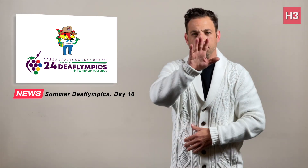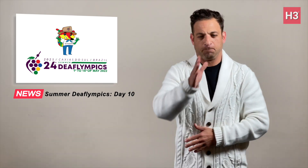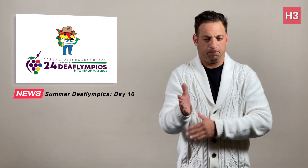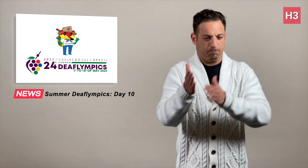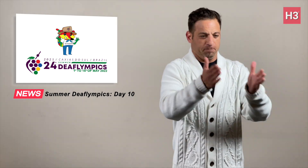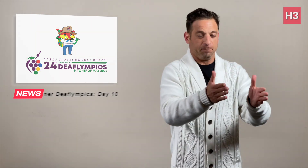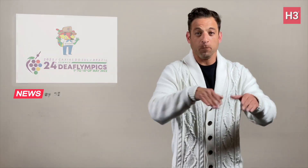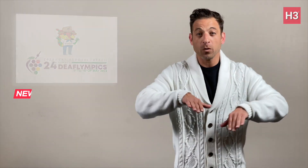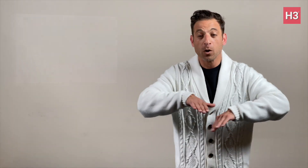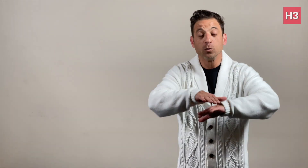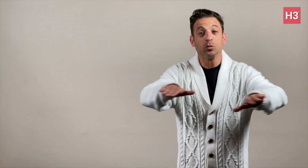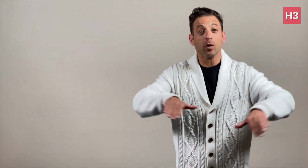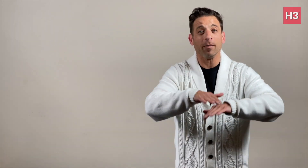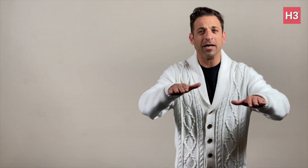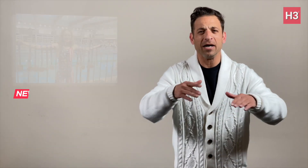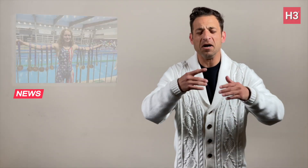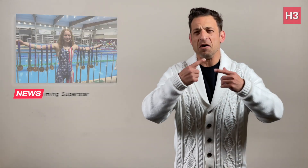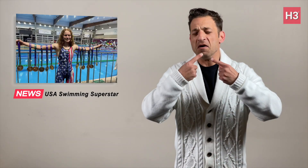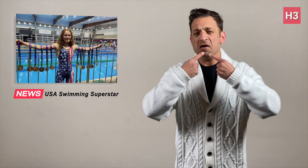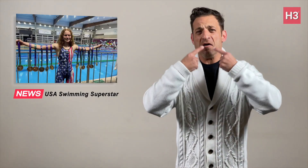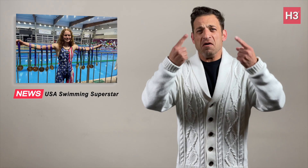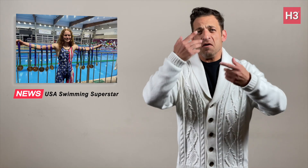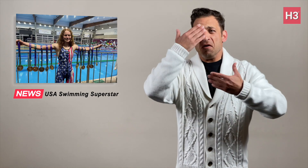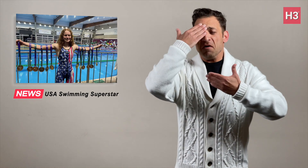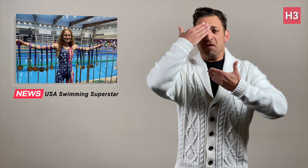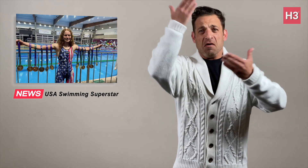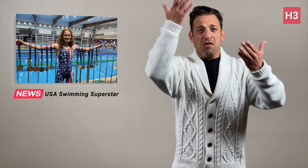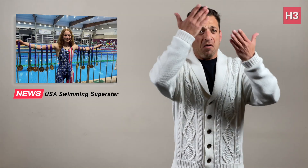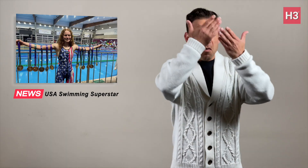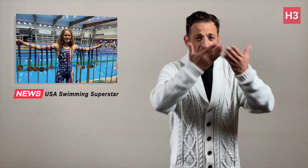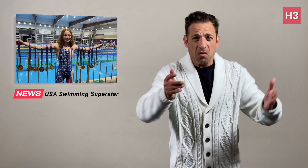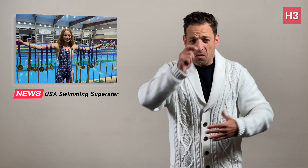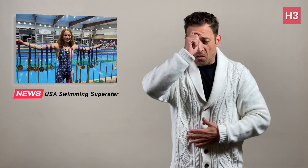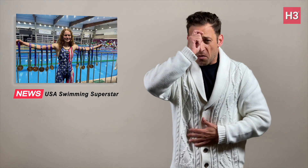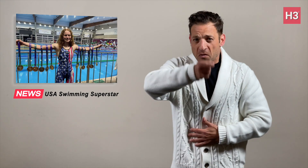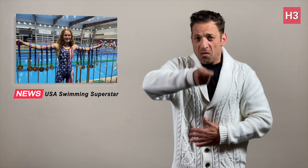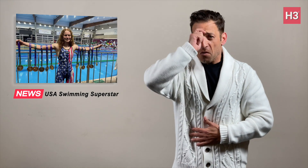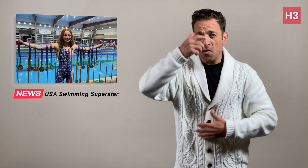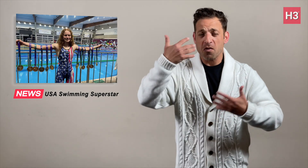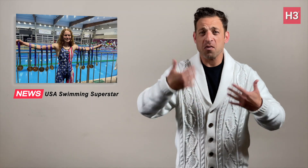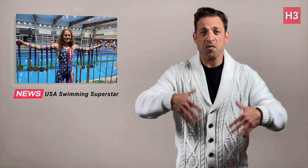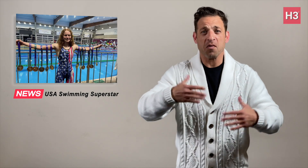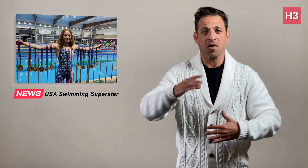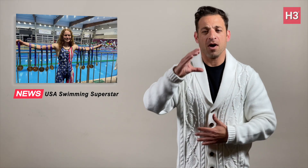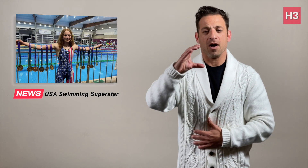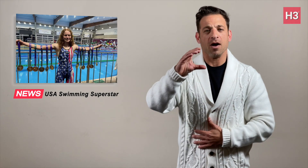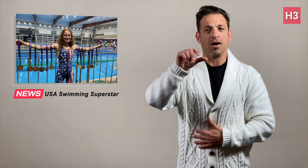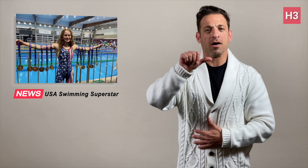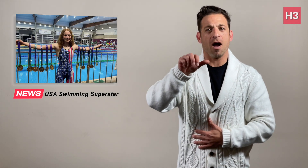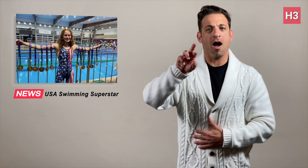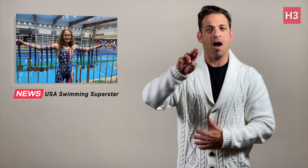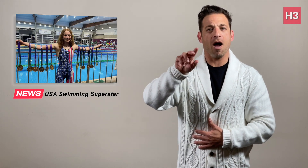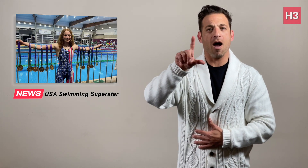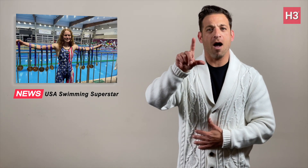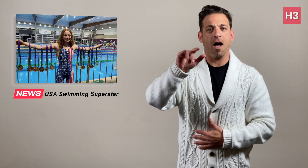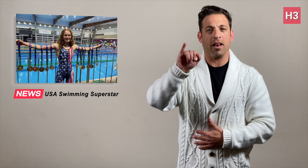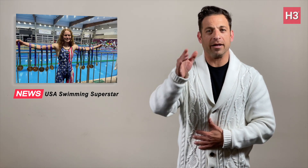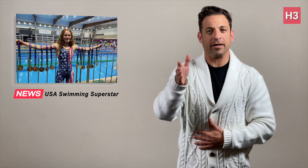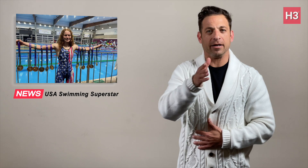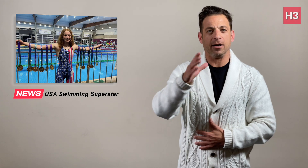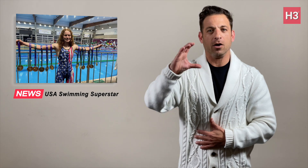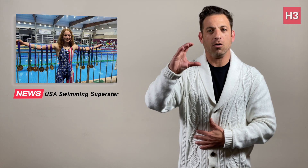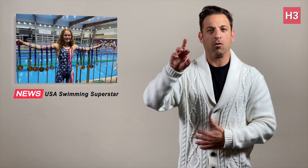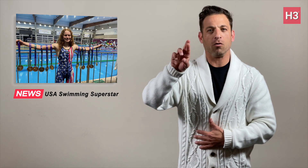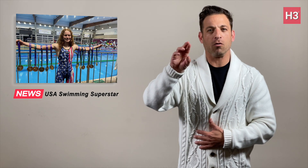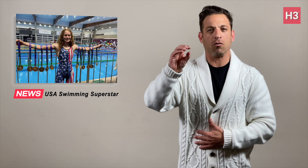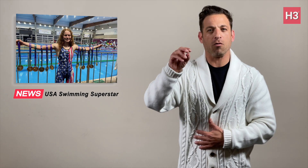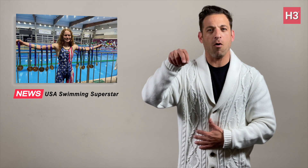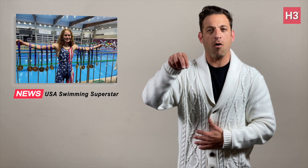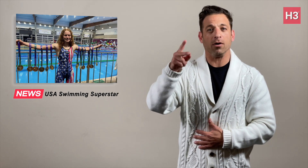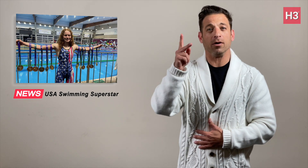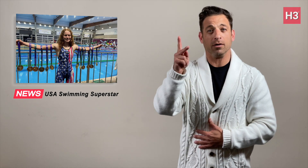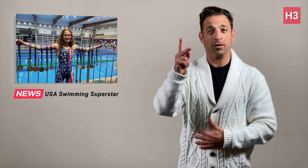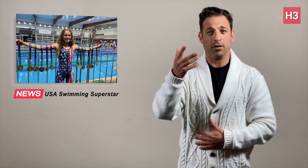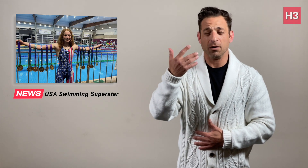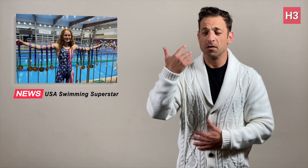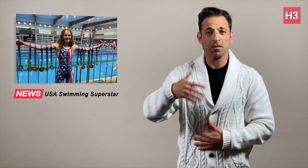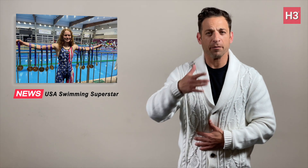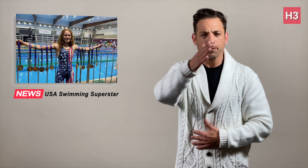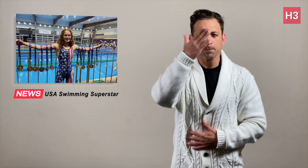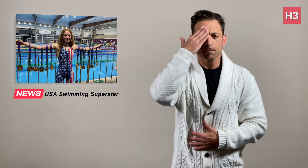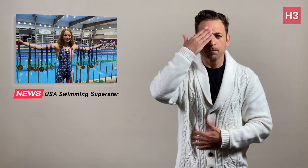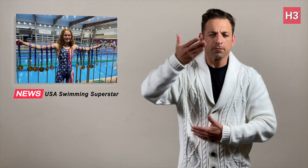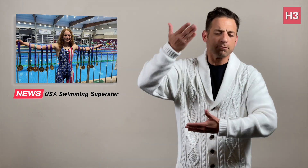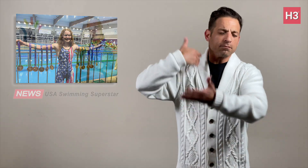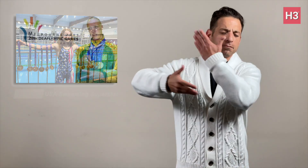The USA's swimming superstar, Carli Cronk